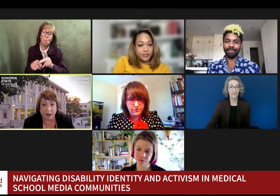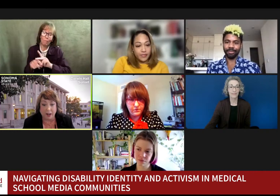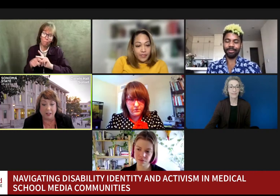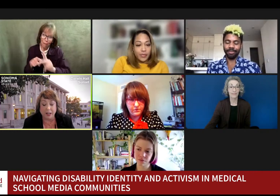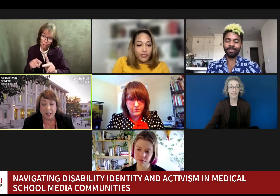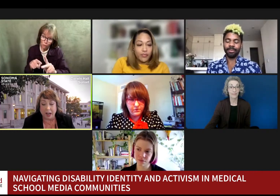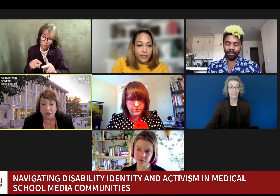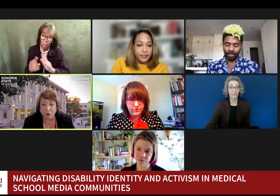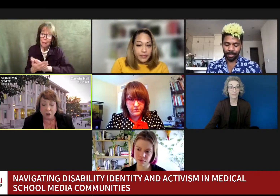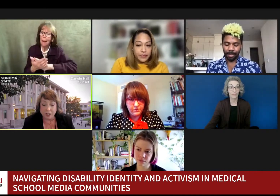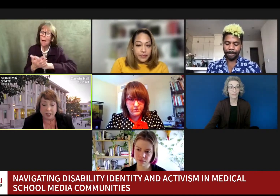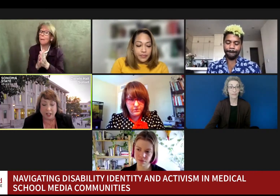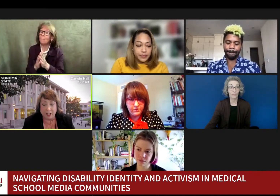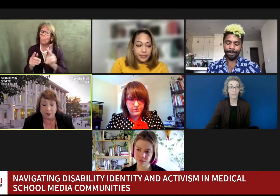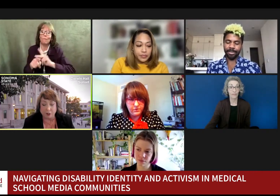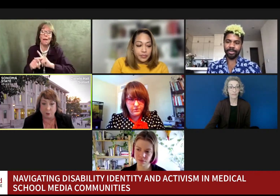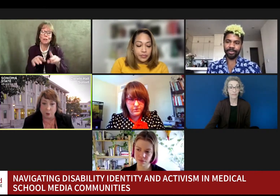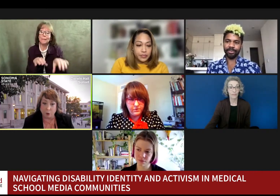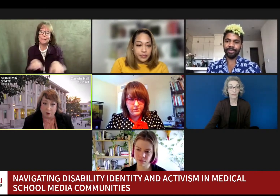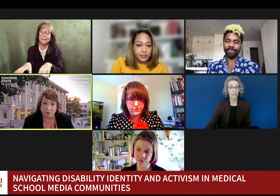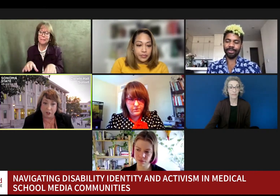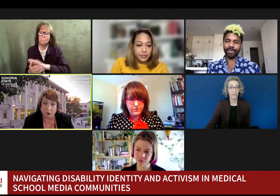And in nursing, there's a real preference for